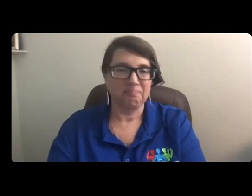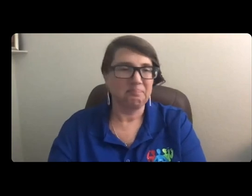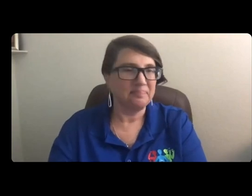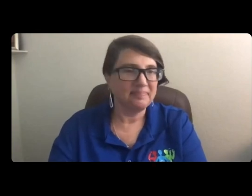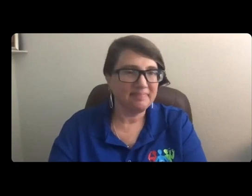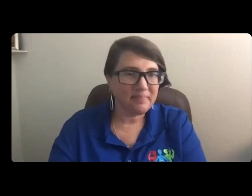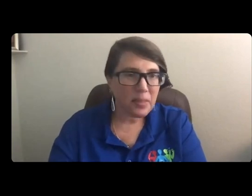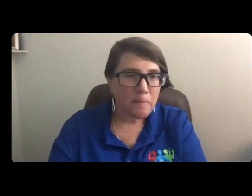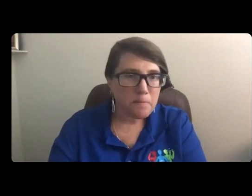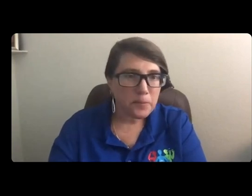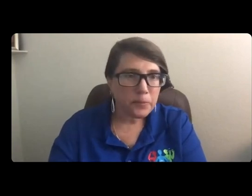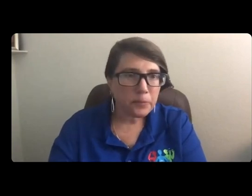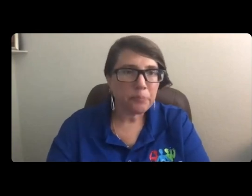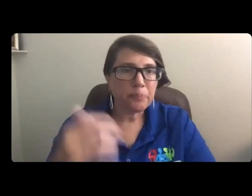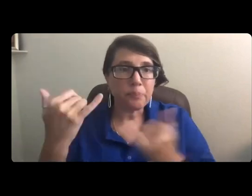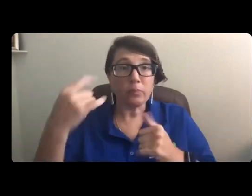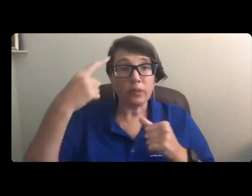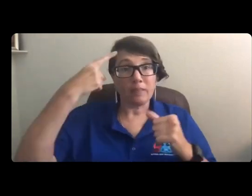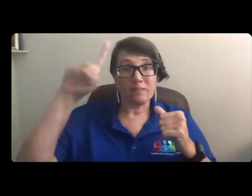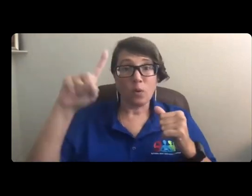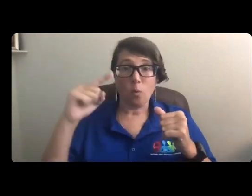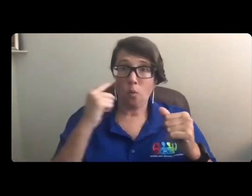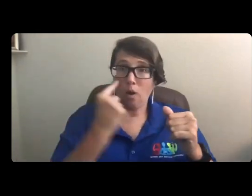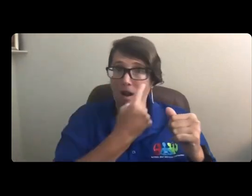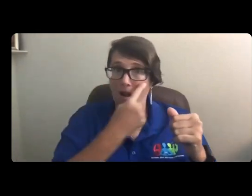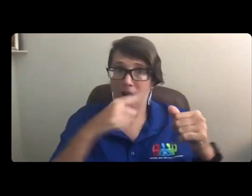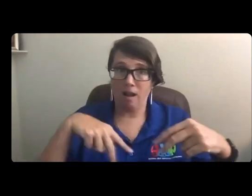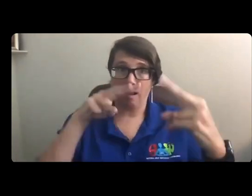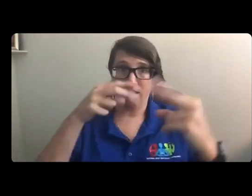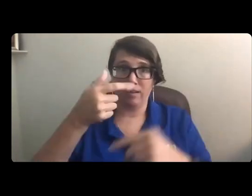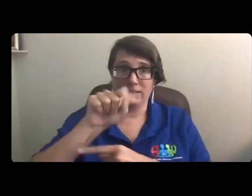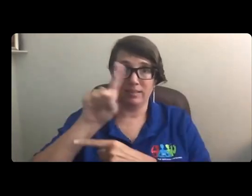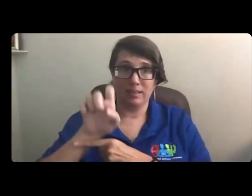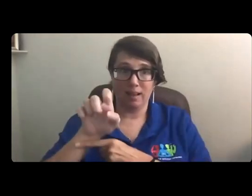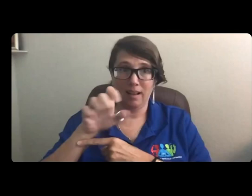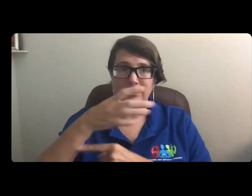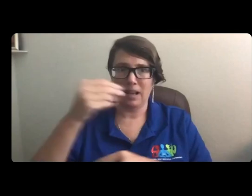Everything is on YouTube, honestly. Wonderful.